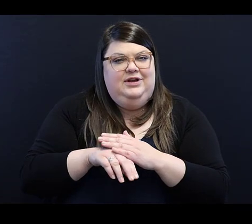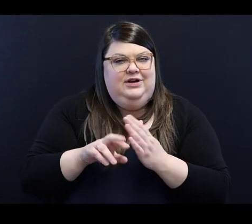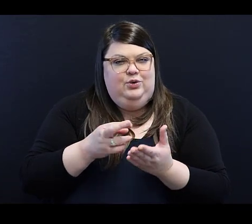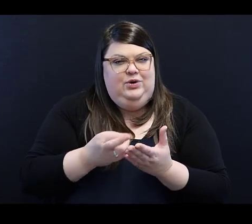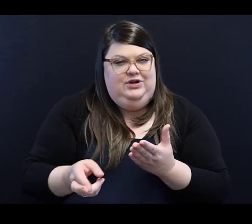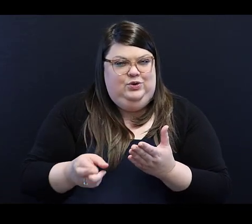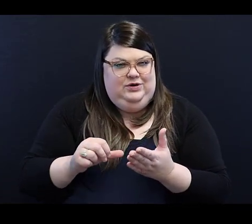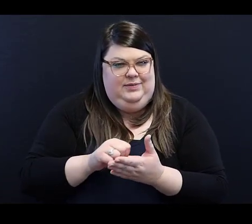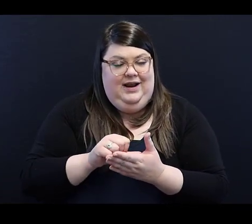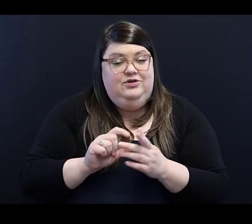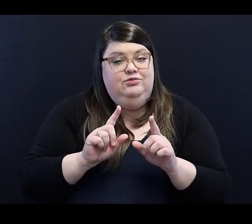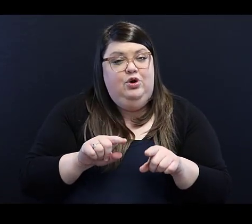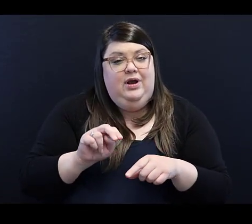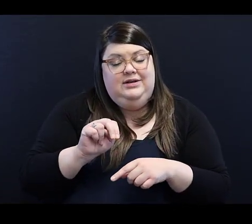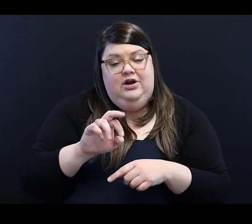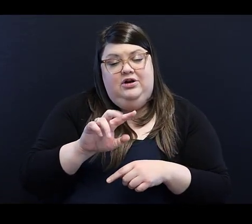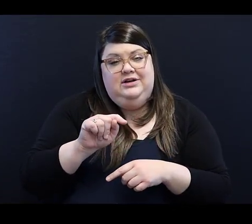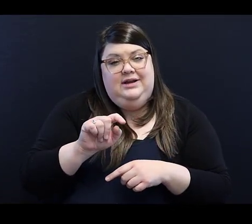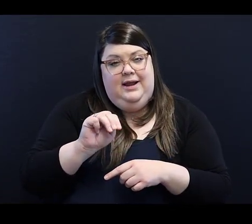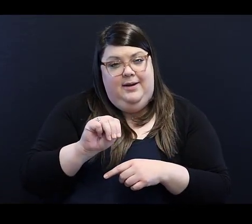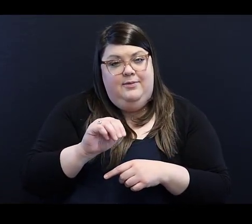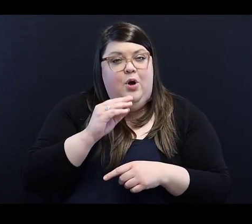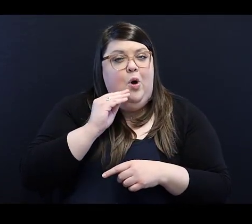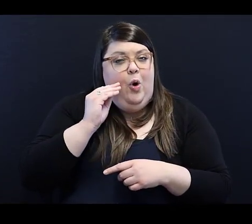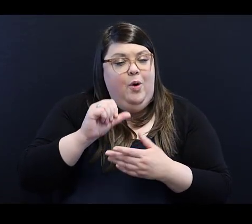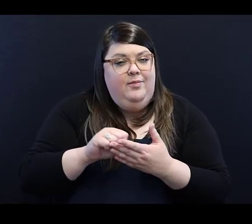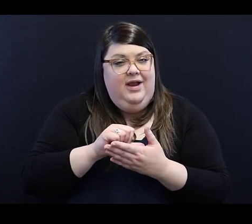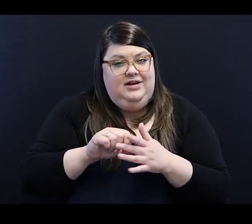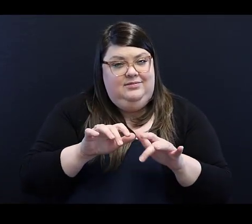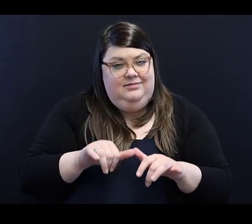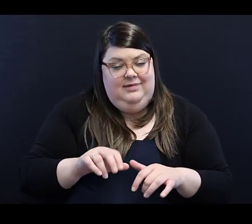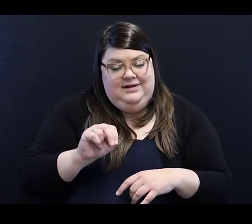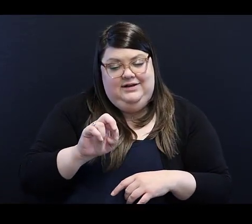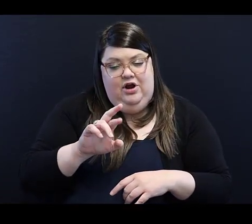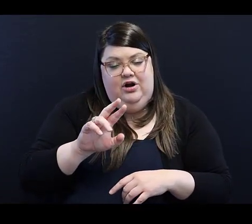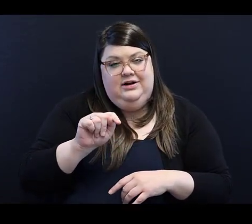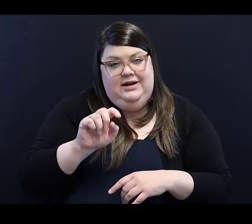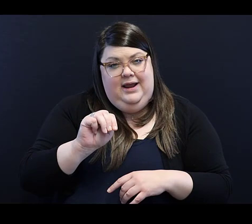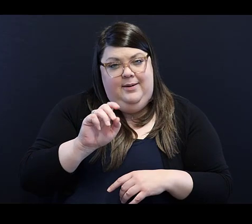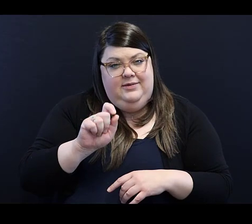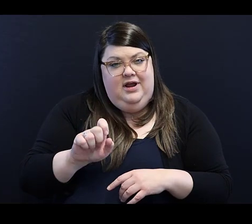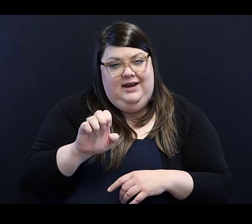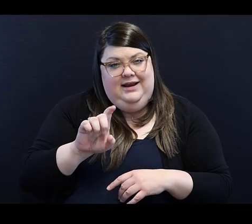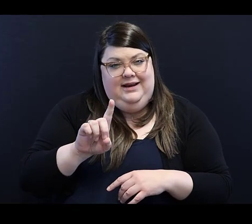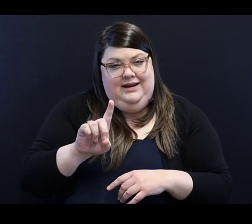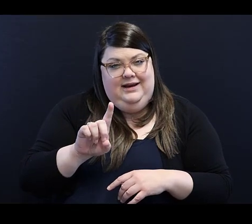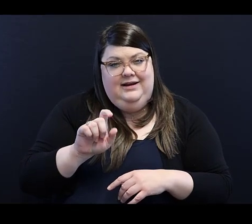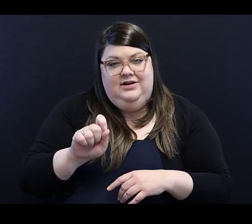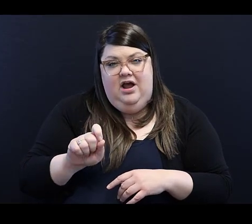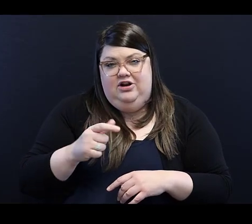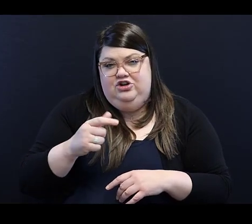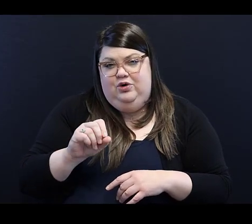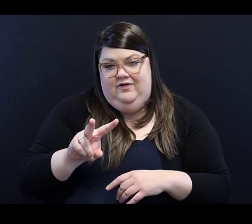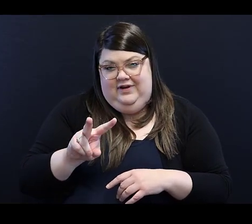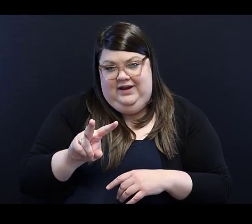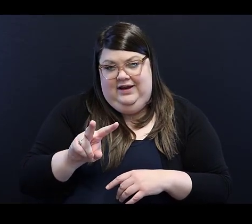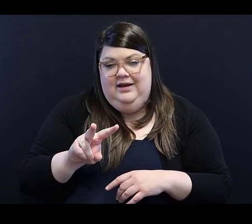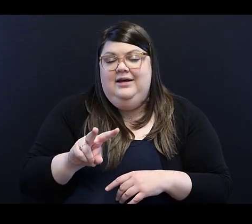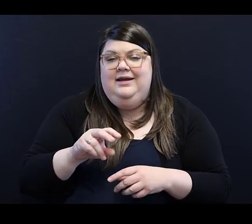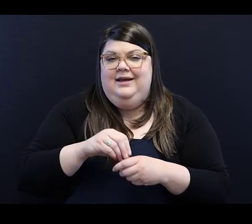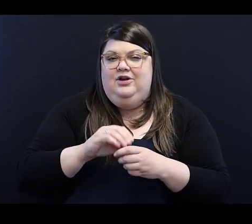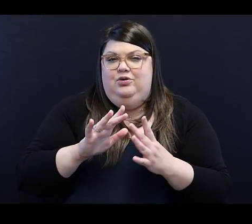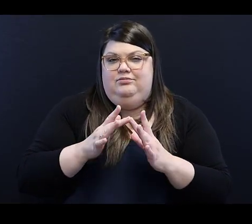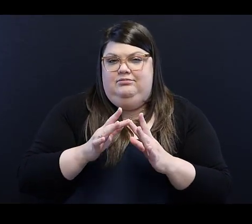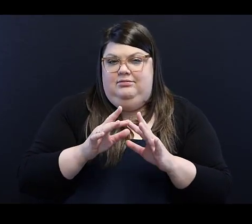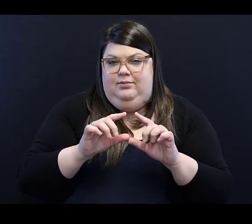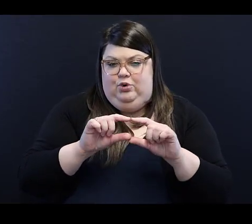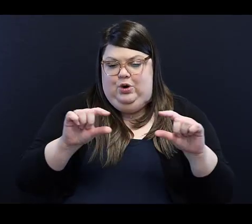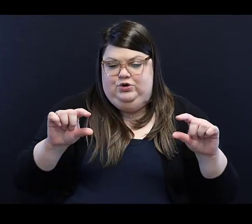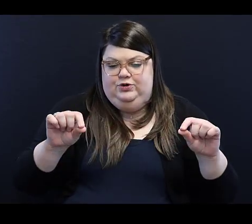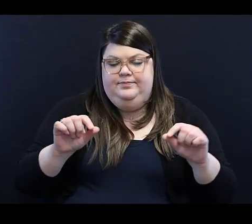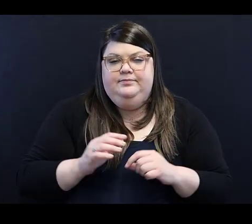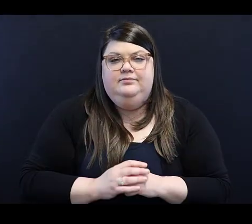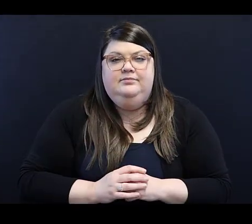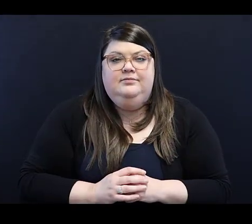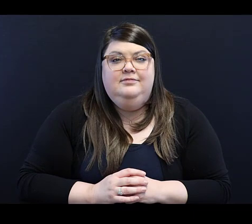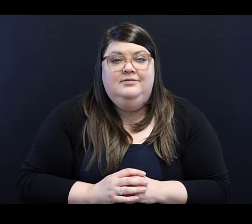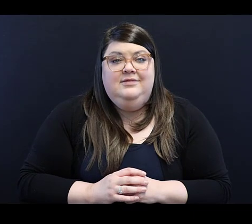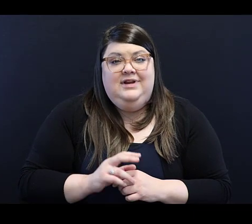Go to the NCRTM homepage by entering ncrtm.ed.gov in your internet browser. The navigation bar on